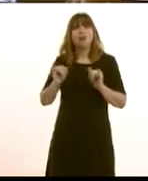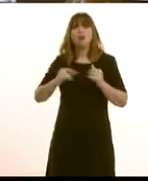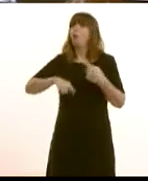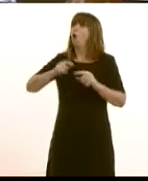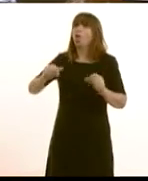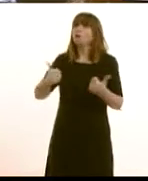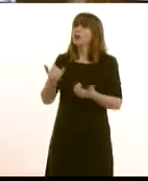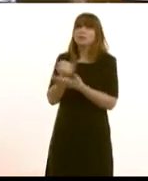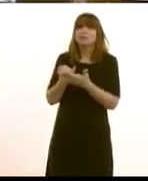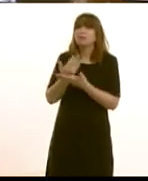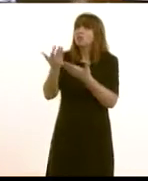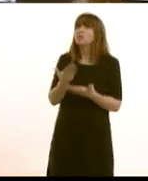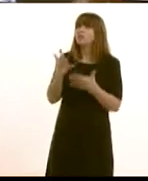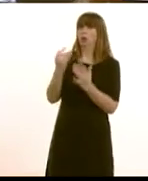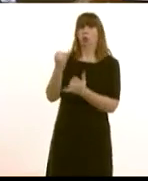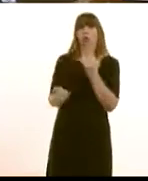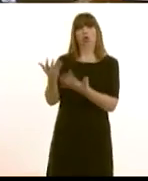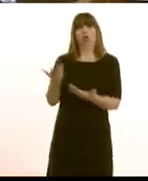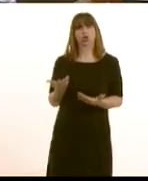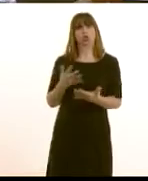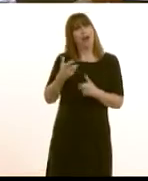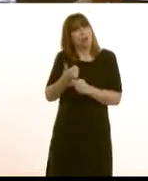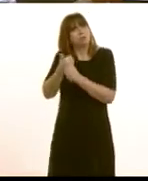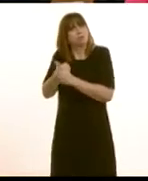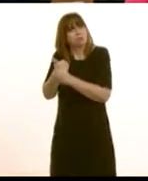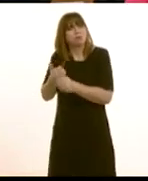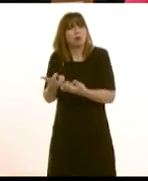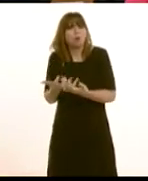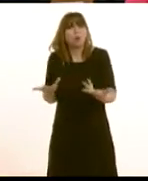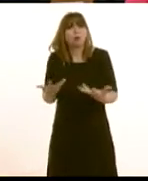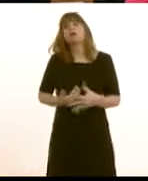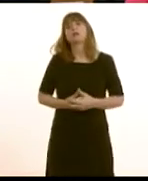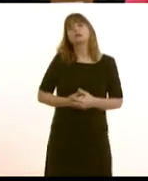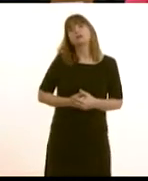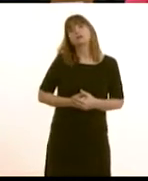Carwyn Jones: Yes, I will, and I thank the Member for raising the issue with me. We know